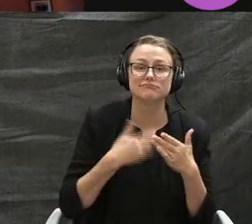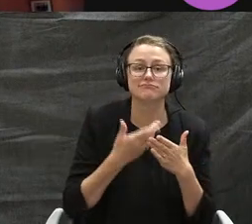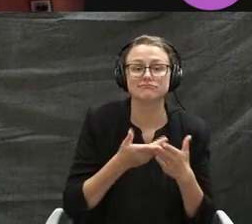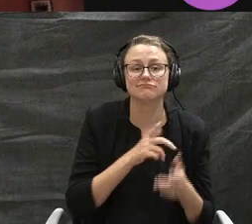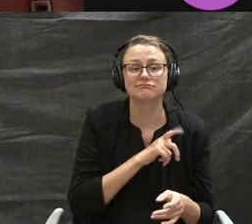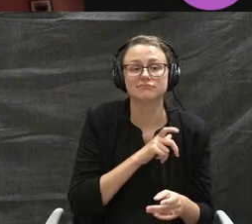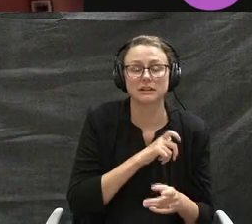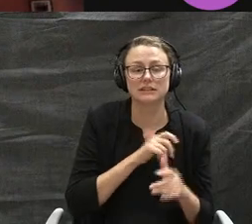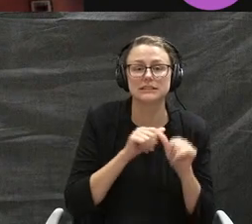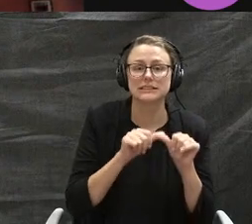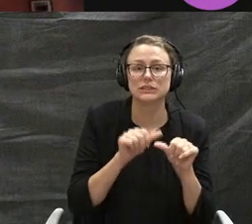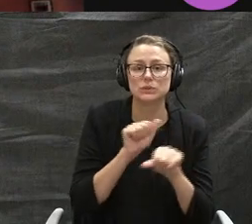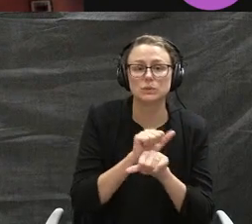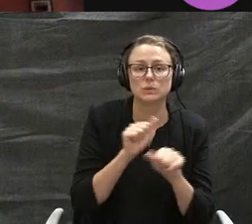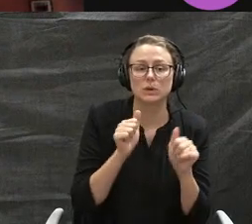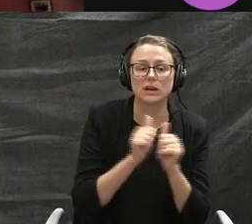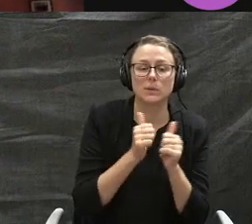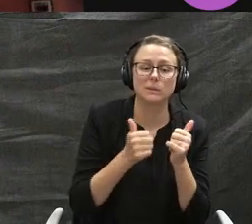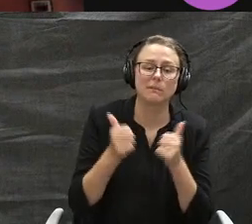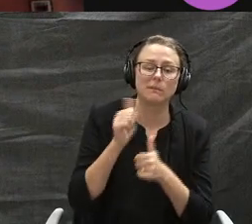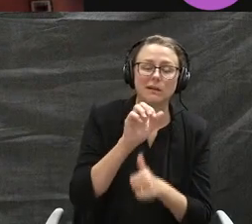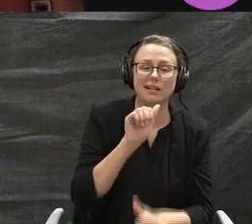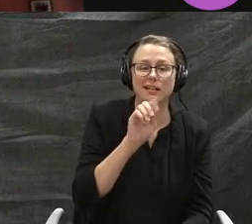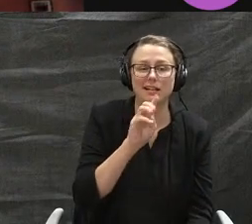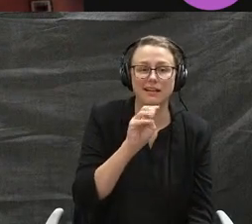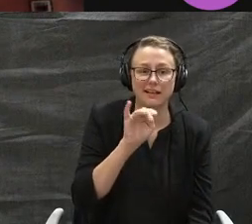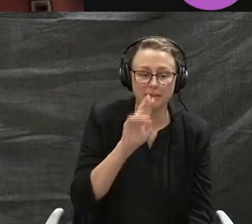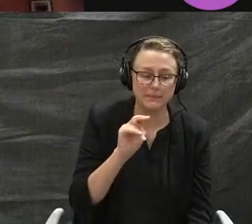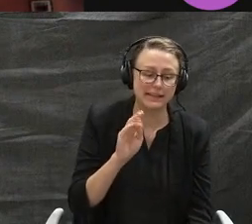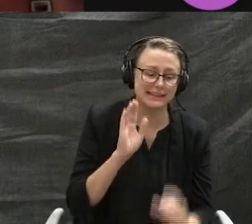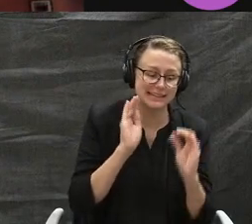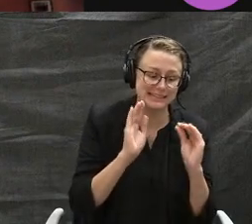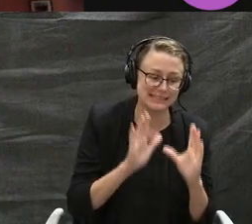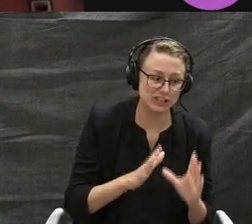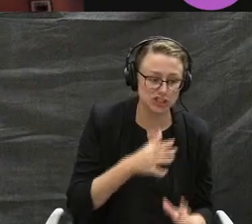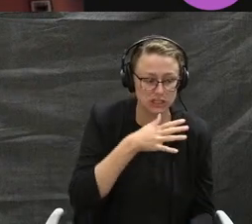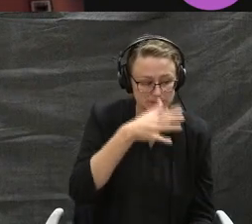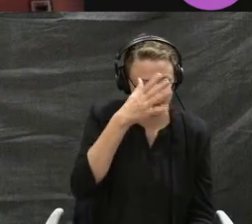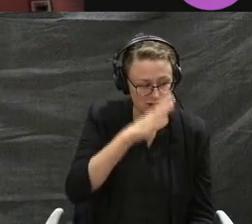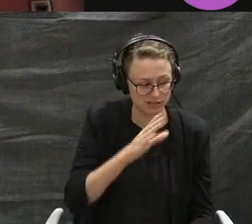consider the administration? Teachers the parents. Jamaican deliverance.